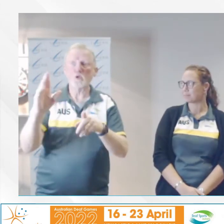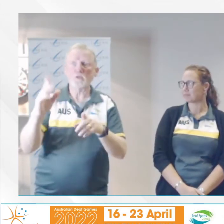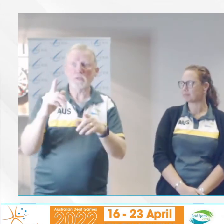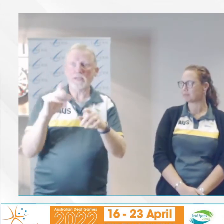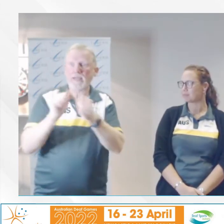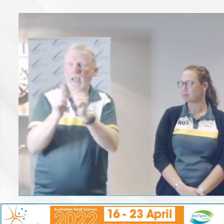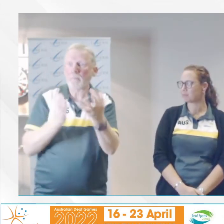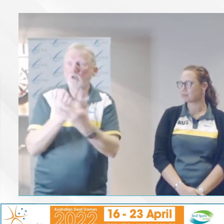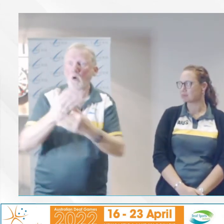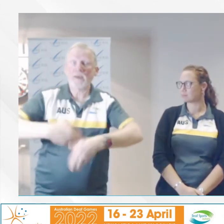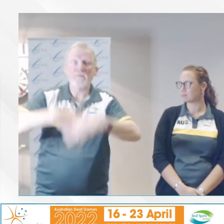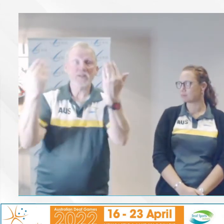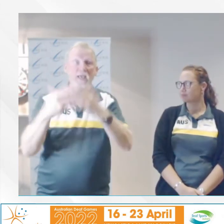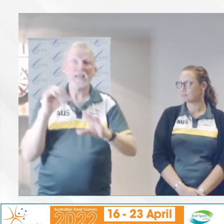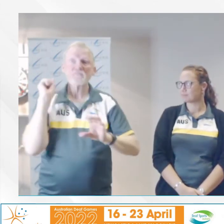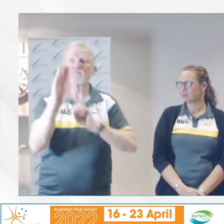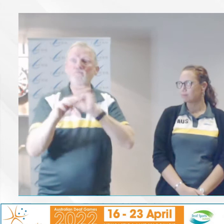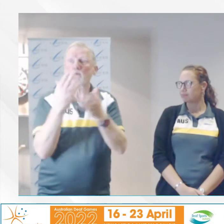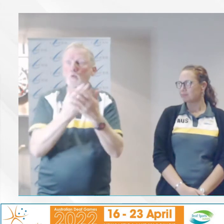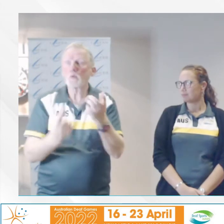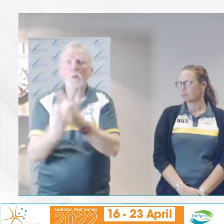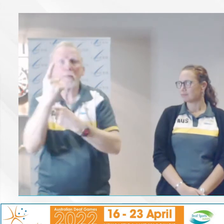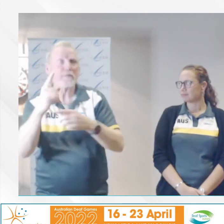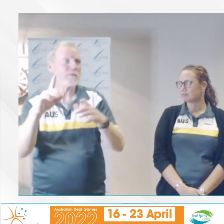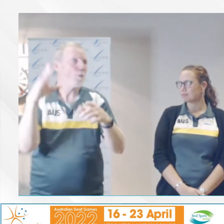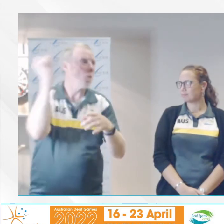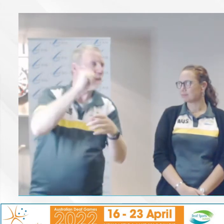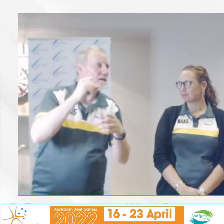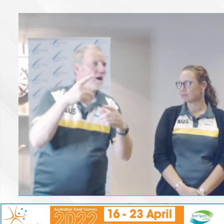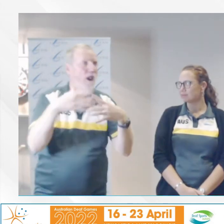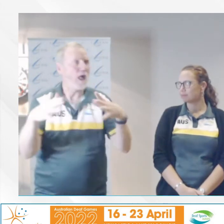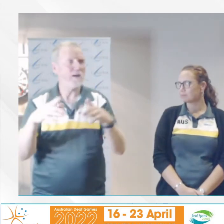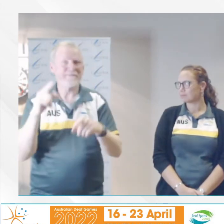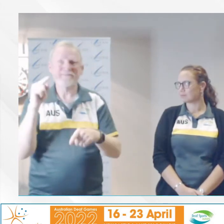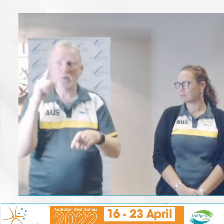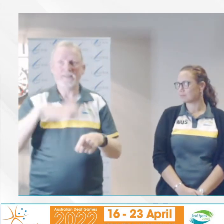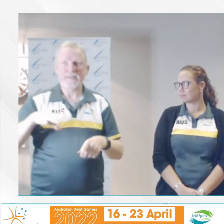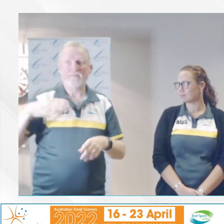and different things and through the game there'll be daily updates about competition